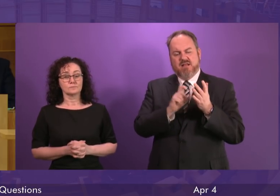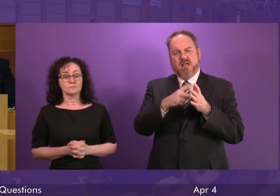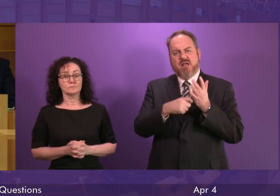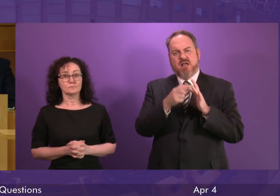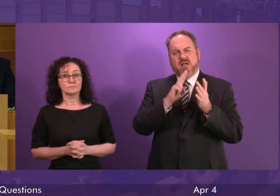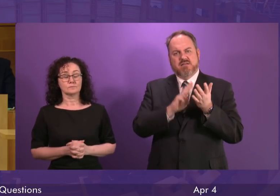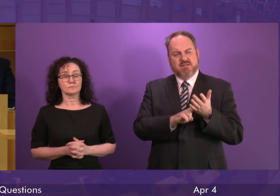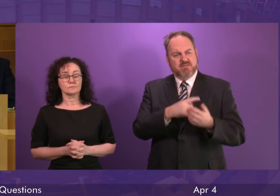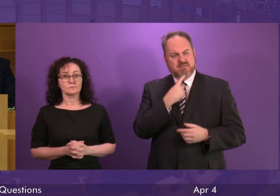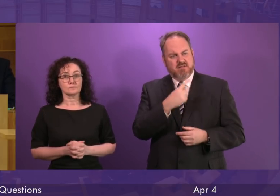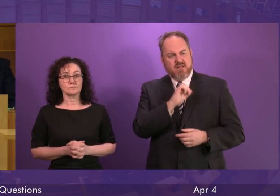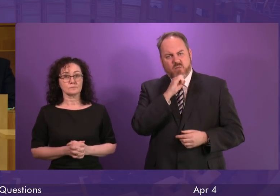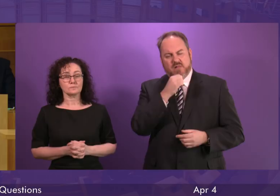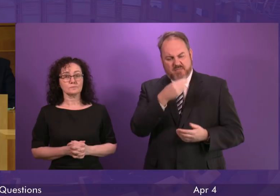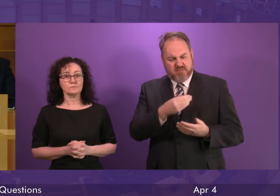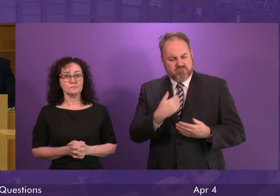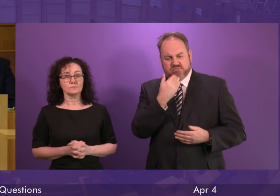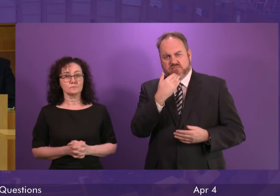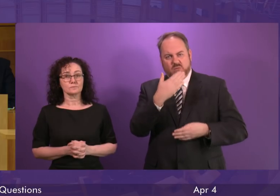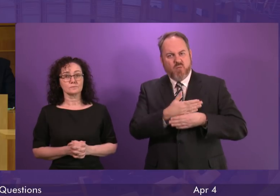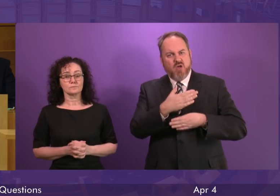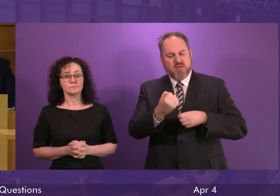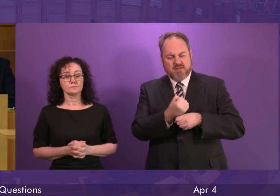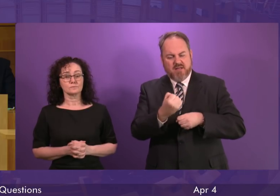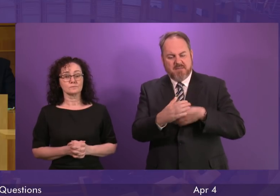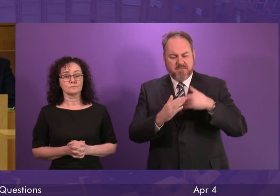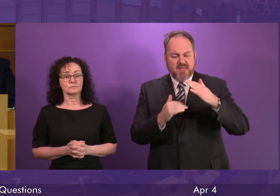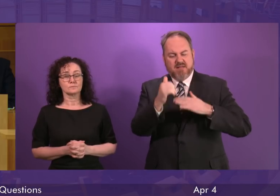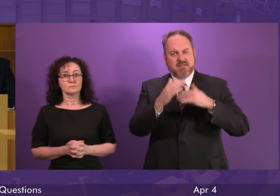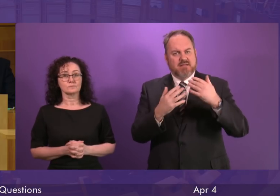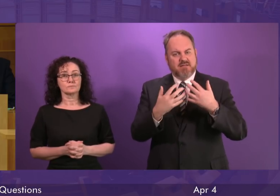given that substantial amounts of work would be done in Scottish yards. What is the First